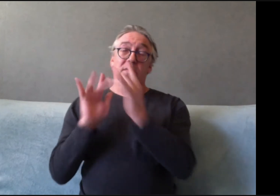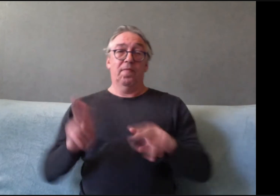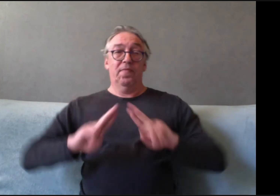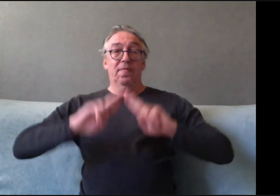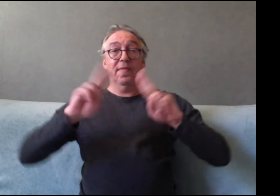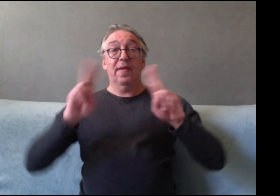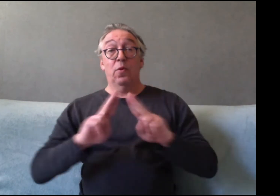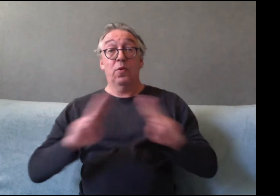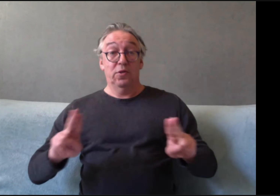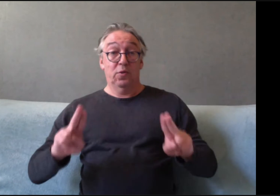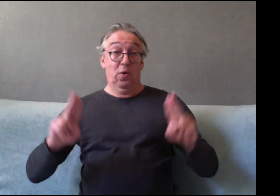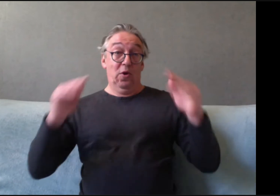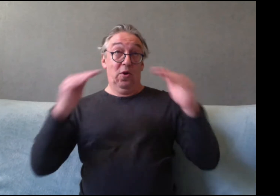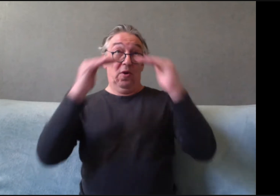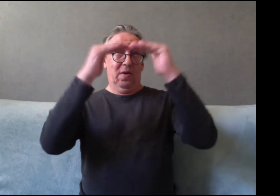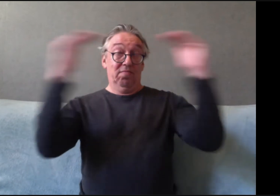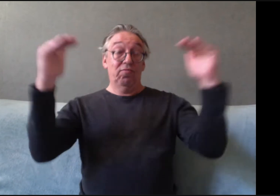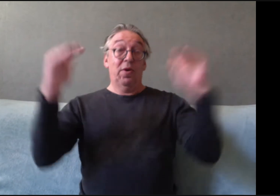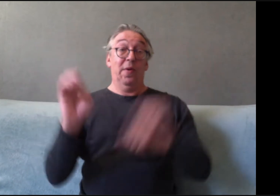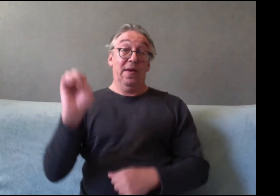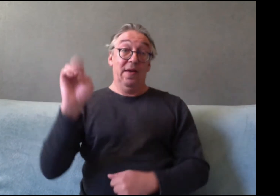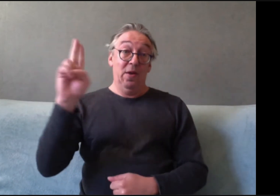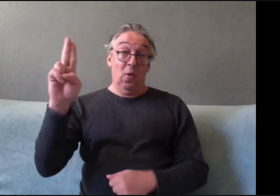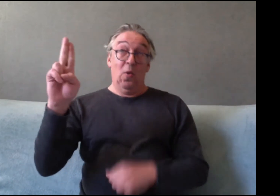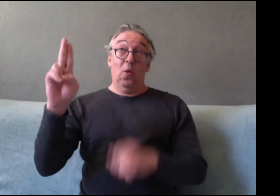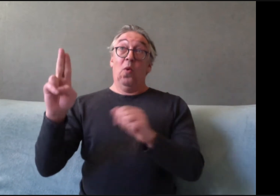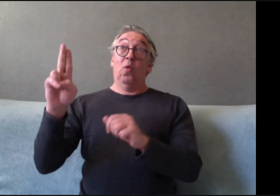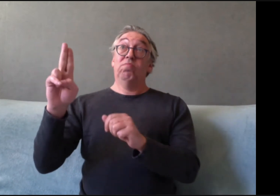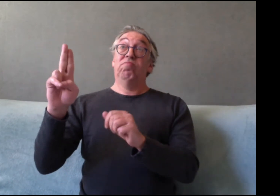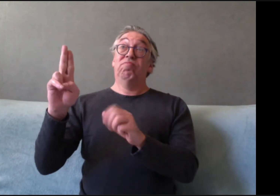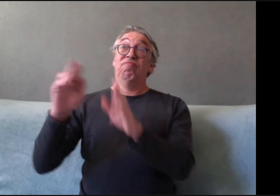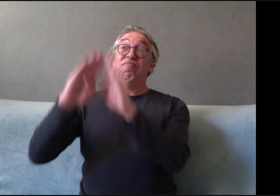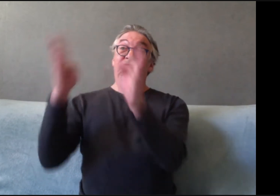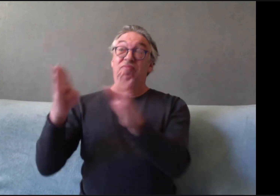European institutions and we have a strong alliance,